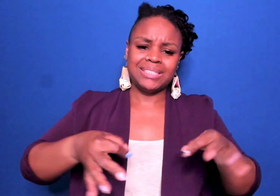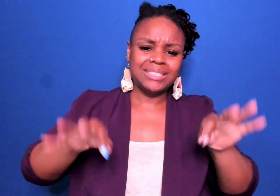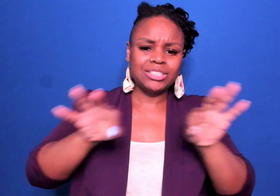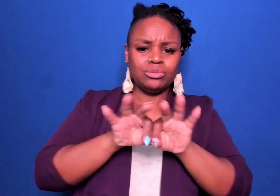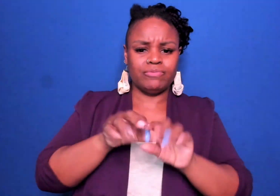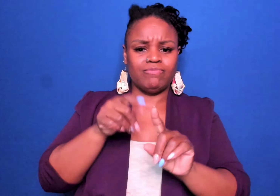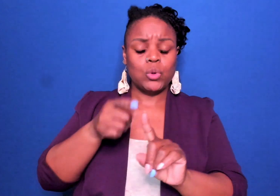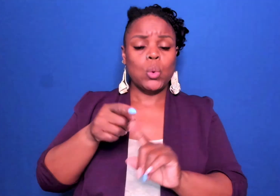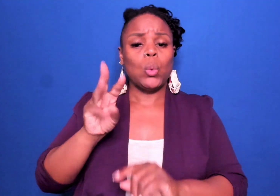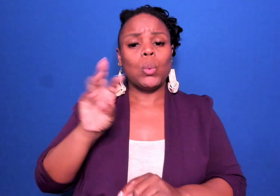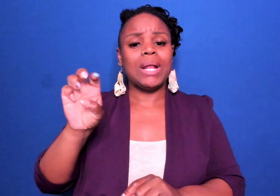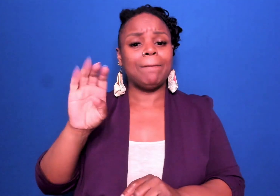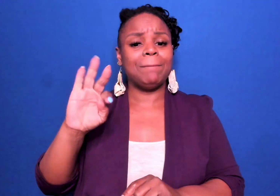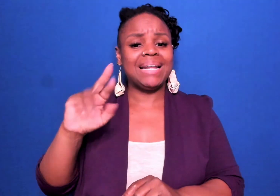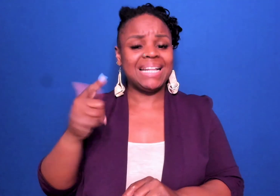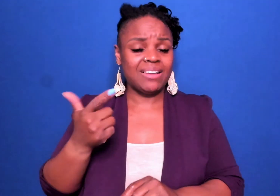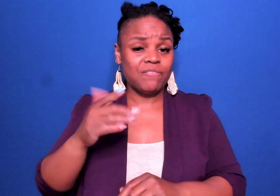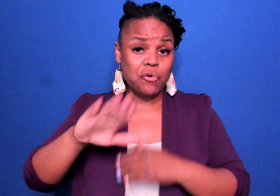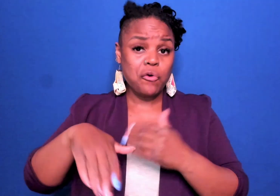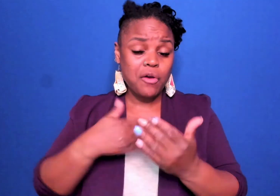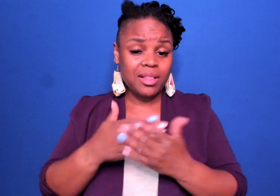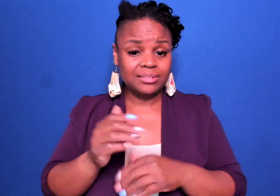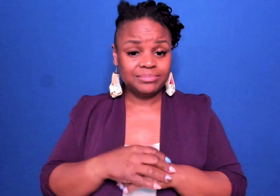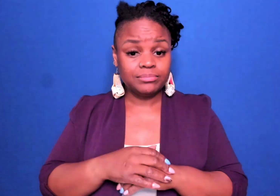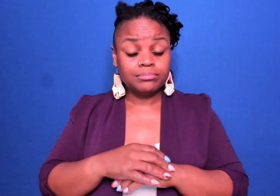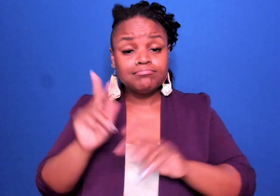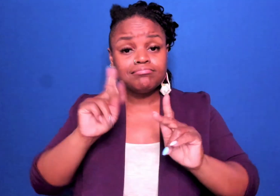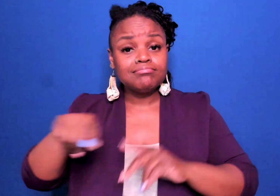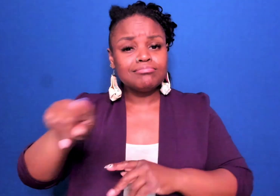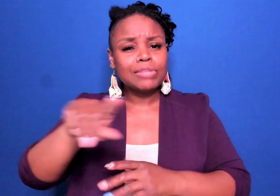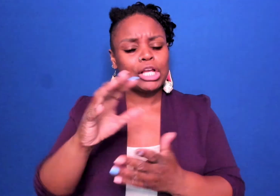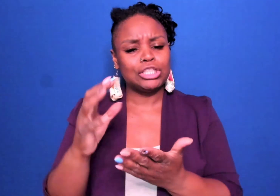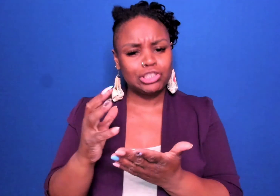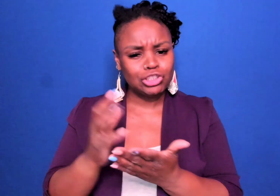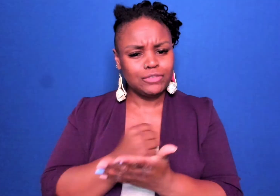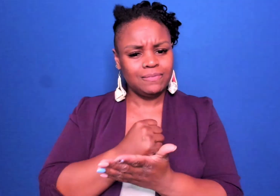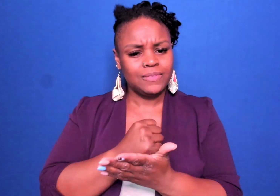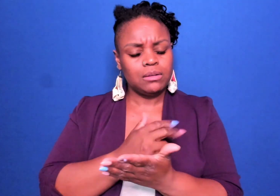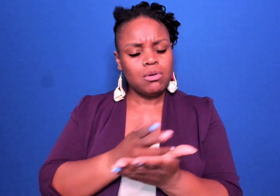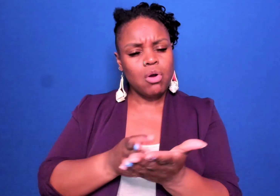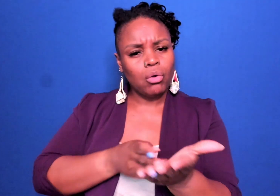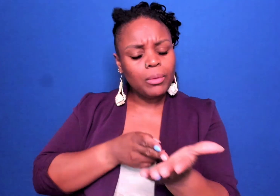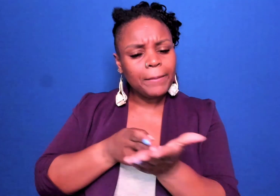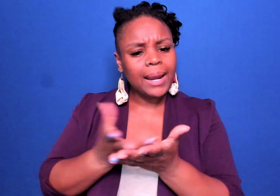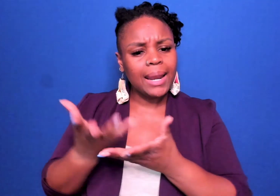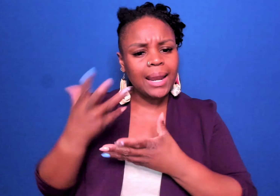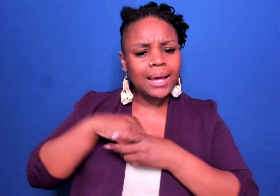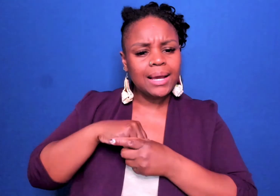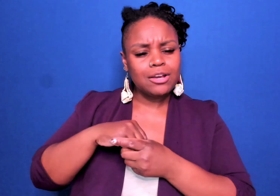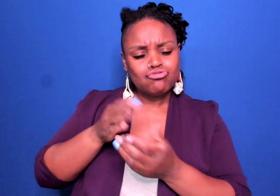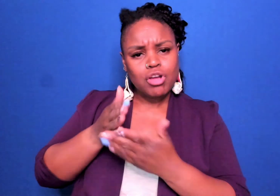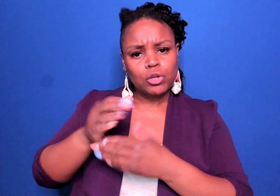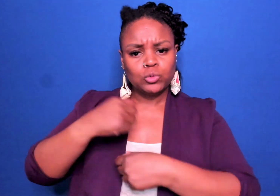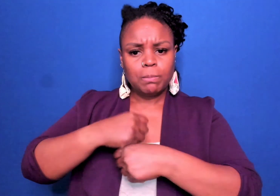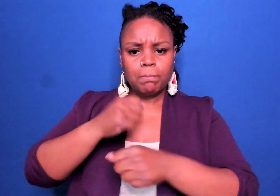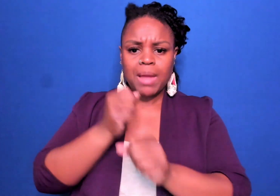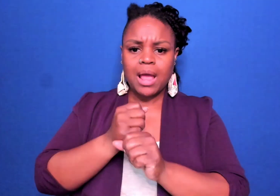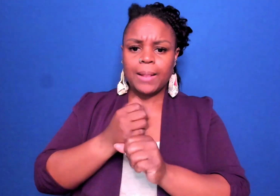are essential for the well-being of all. Everybody deserves autonomy and the right to make